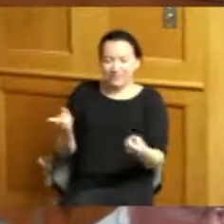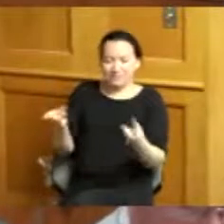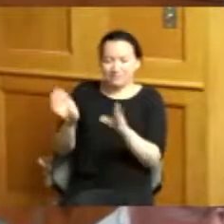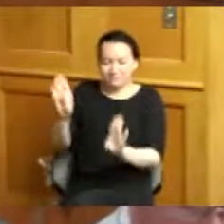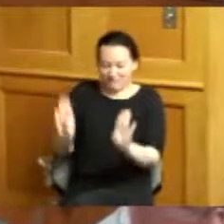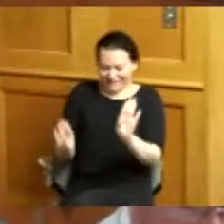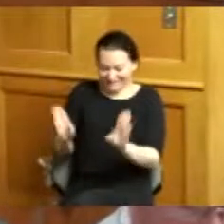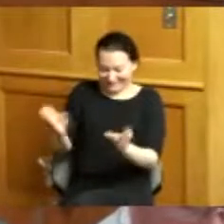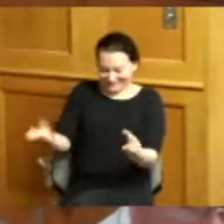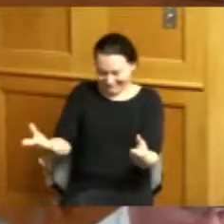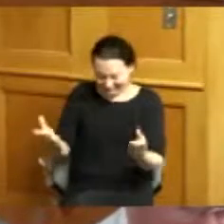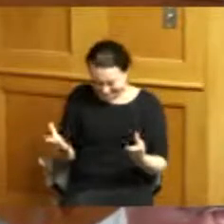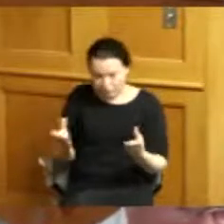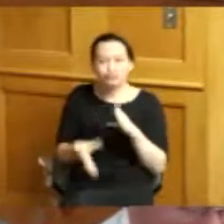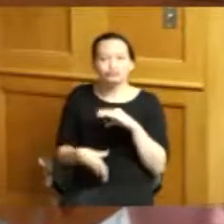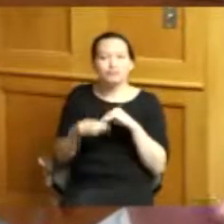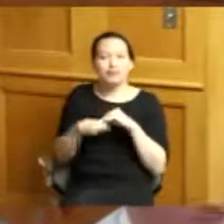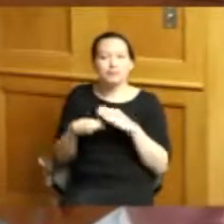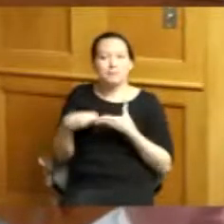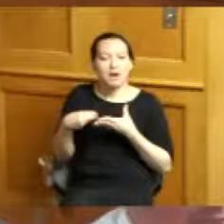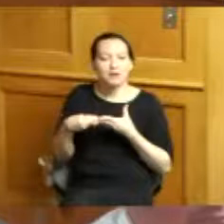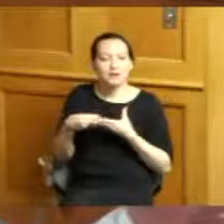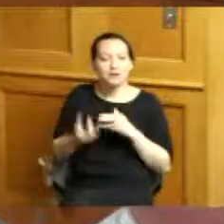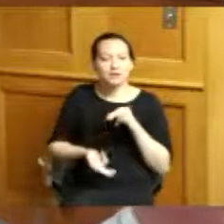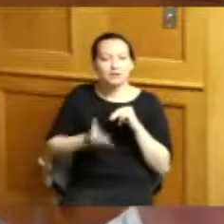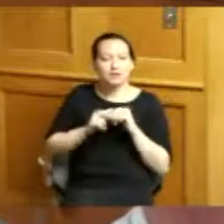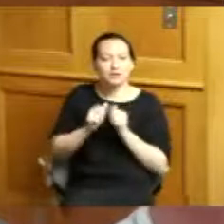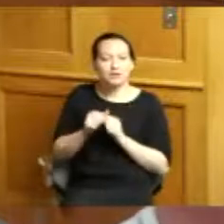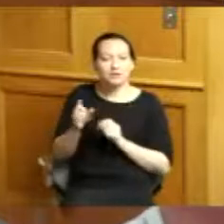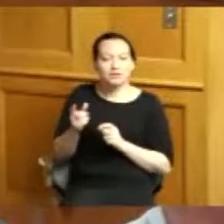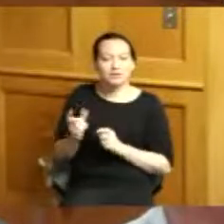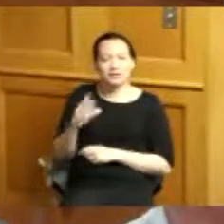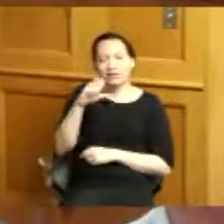and we are requesting additional funds consistent with that revised estimate